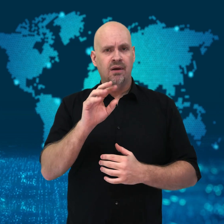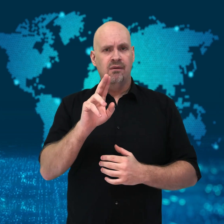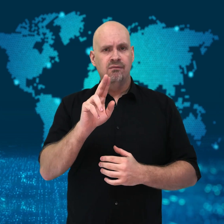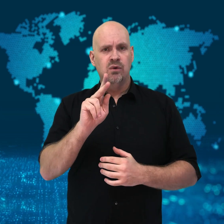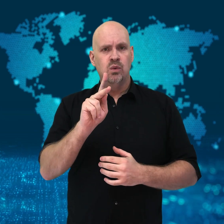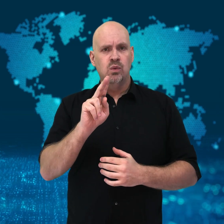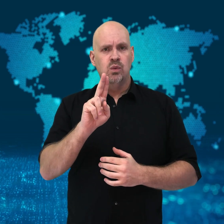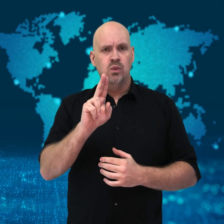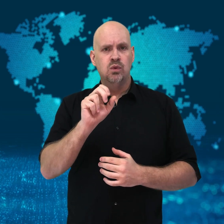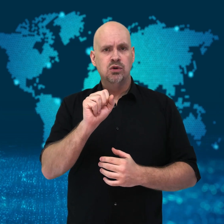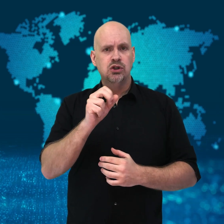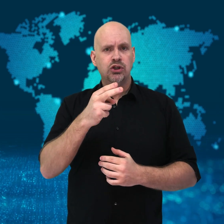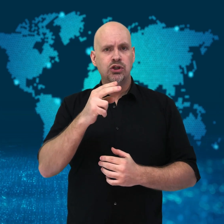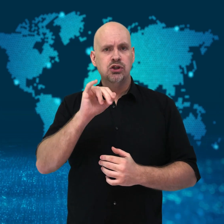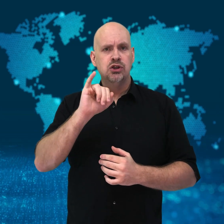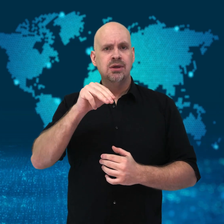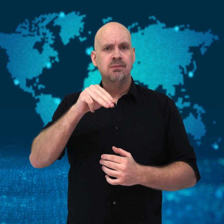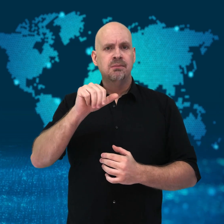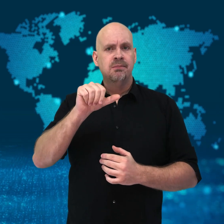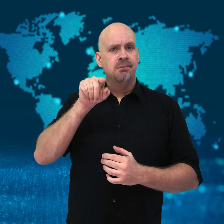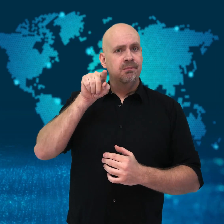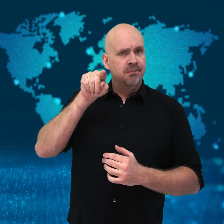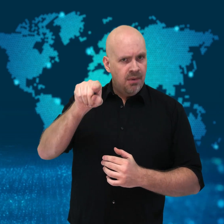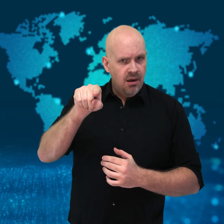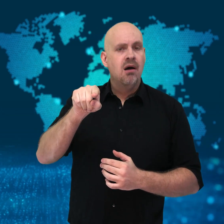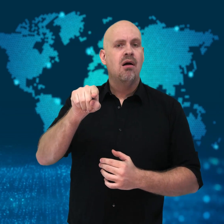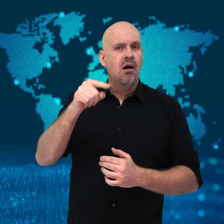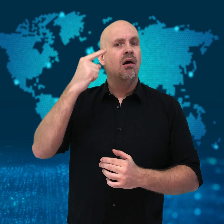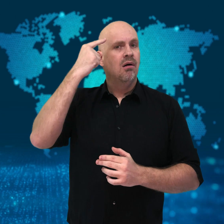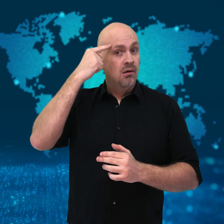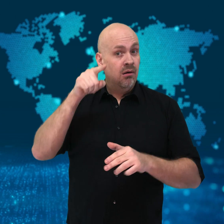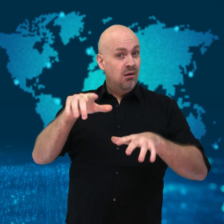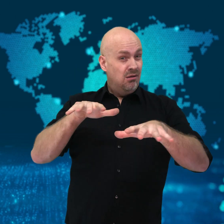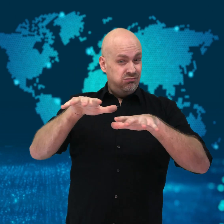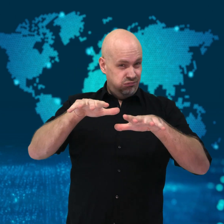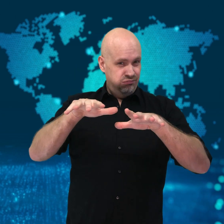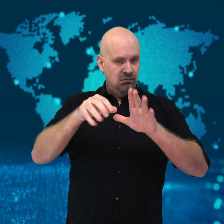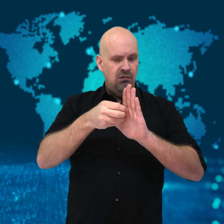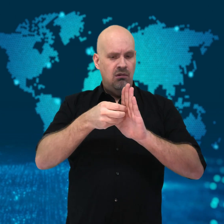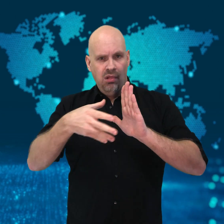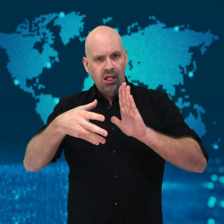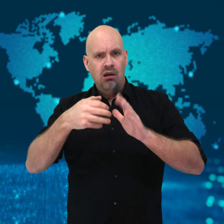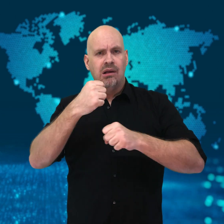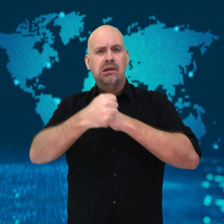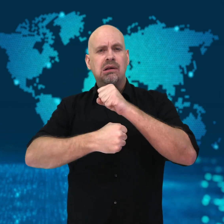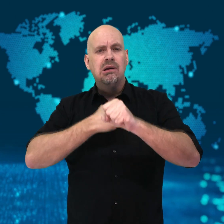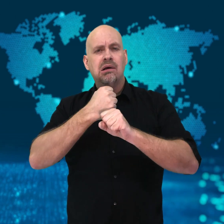Fukushima that occurred almost 10 years ago.